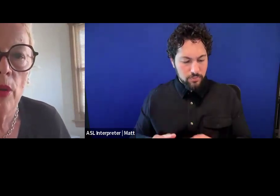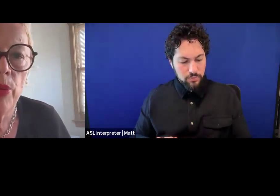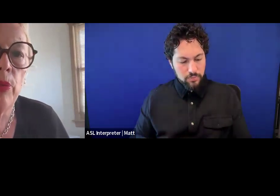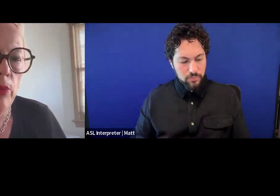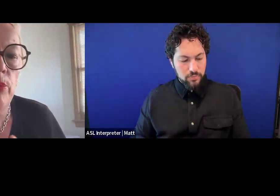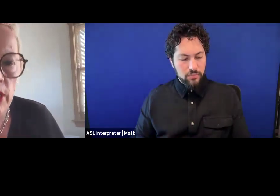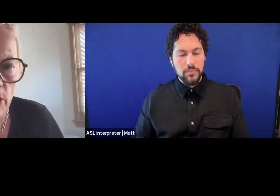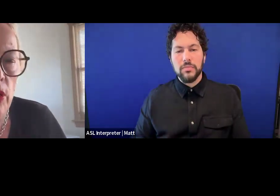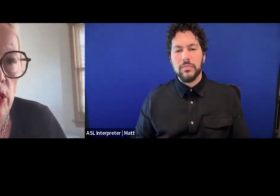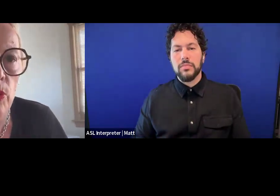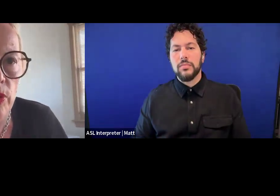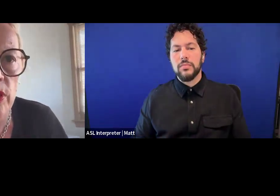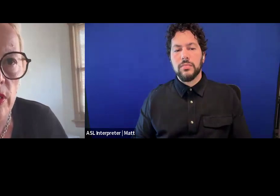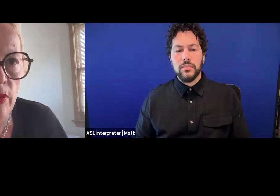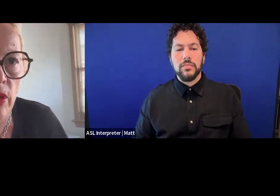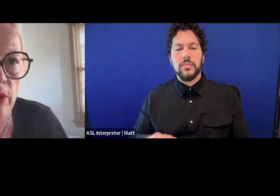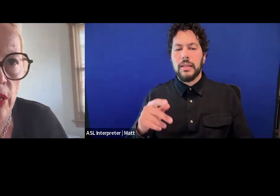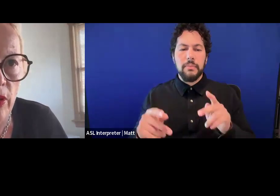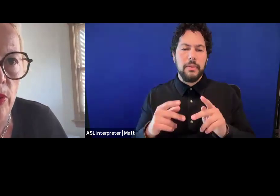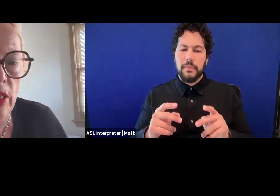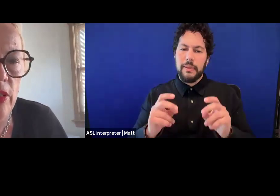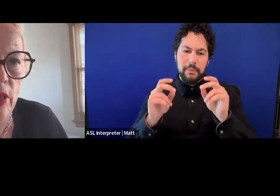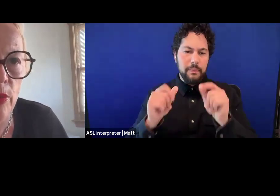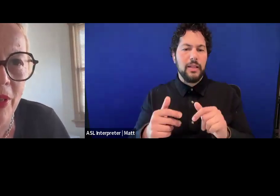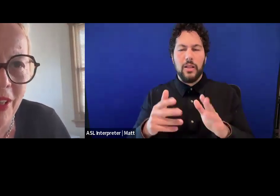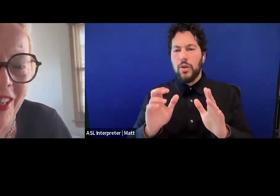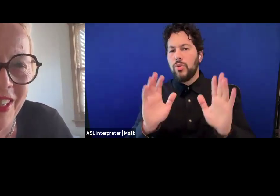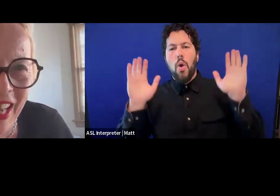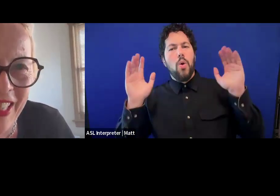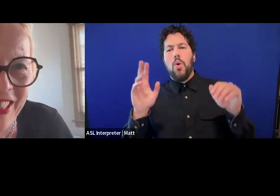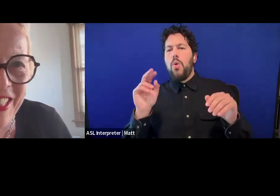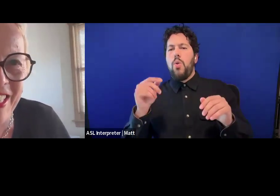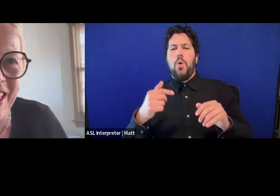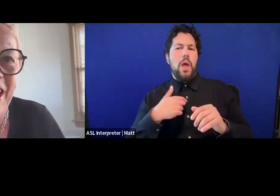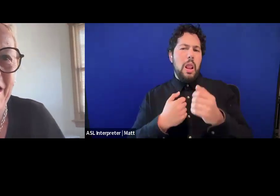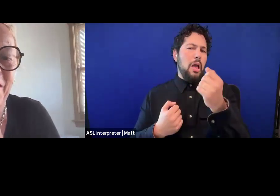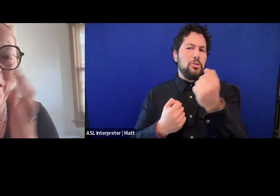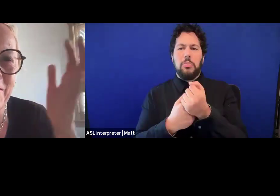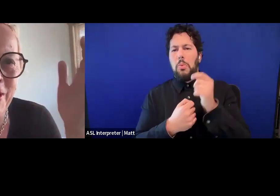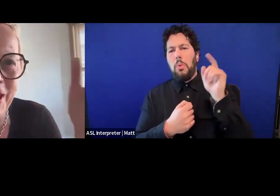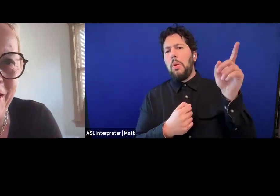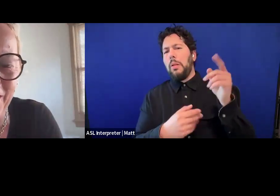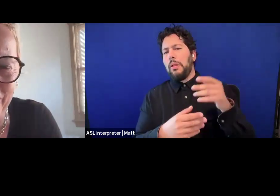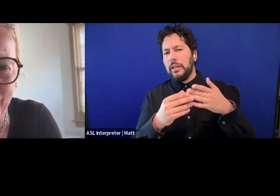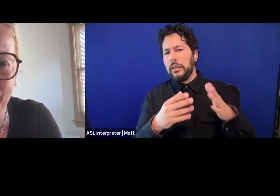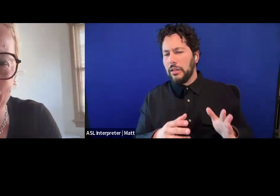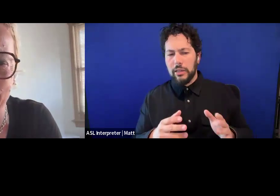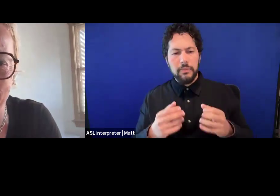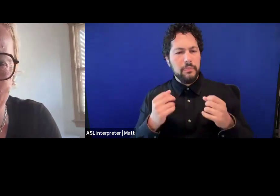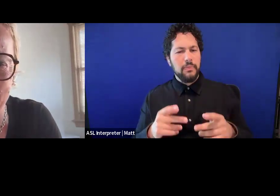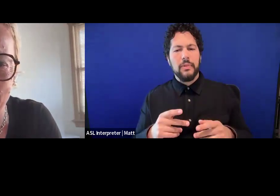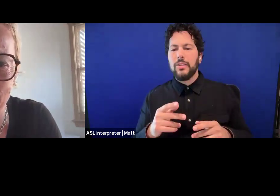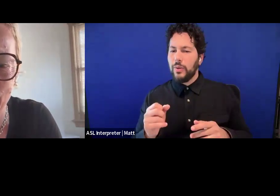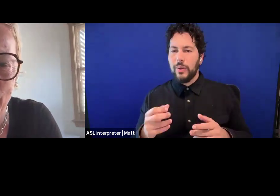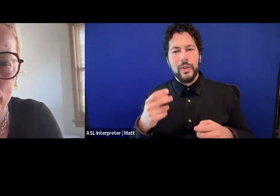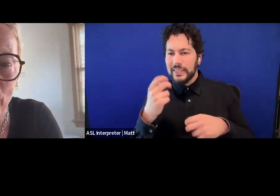People immediately want to disavow their own leadership agency. So it's actually a really difficult thing to do.